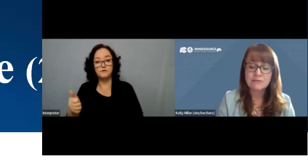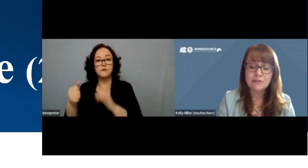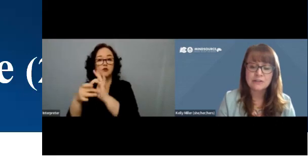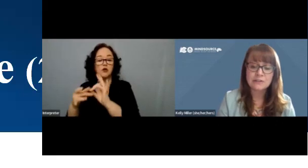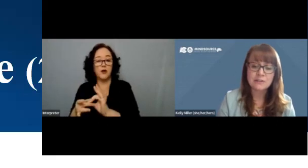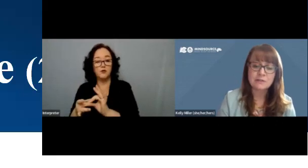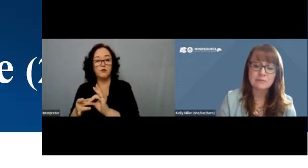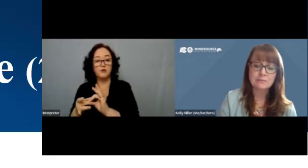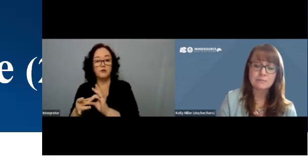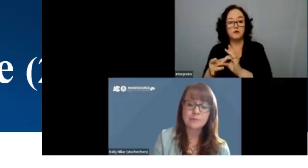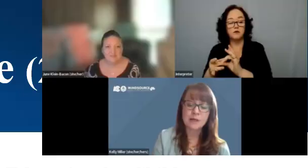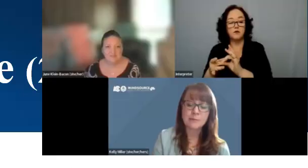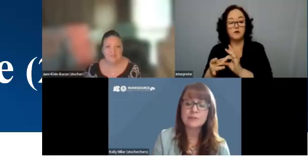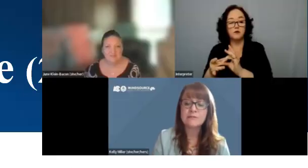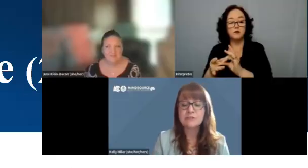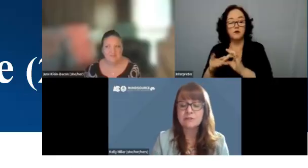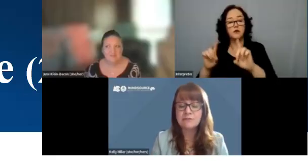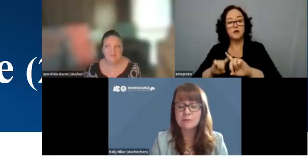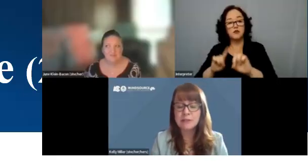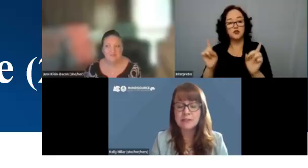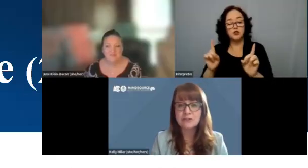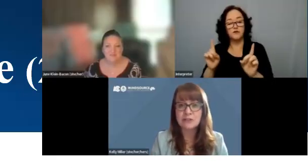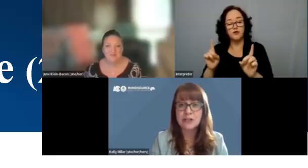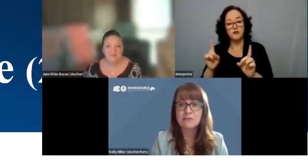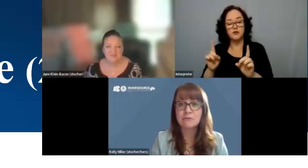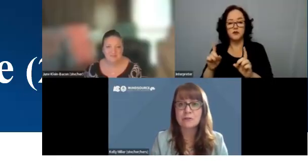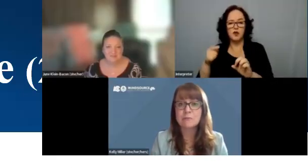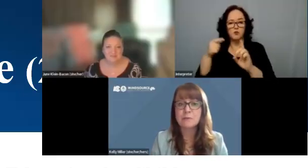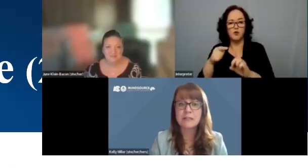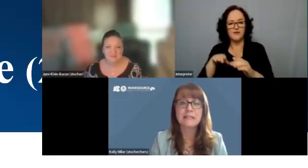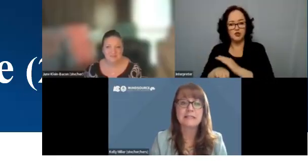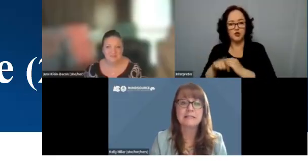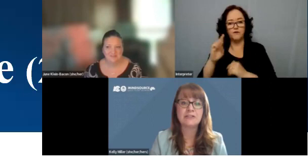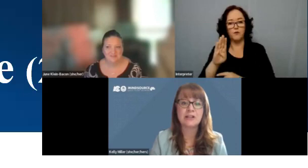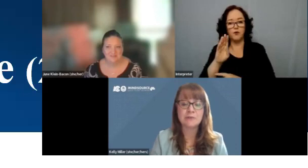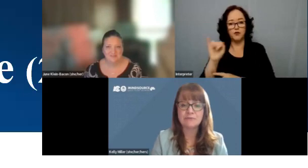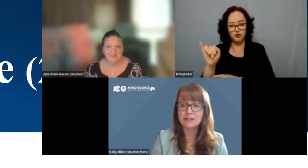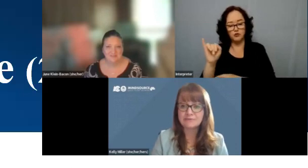different points of entry for brain injury informed work in child welfare.